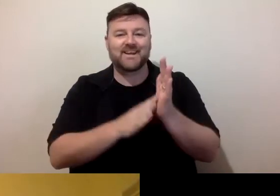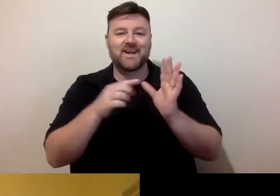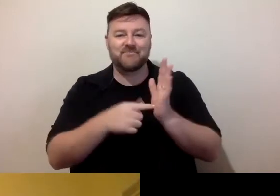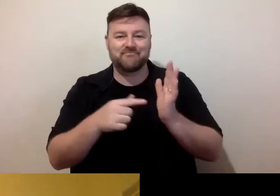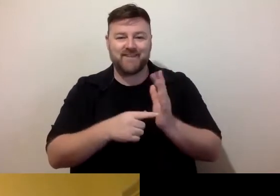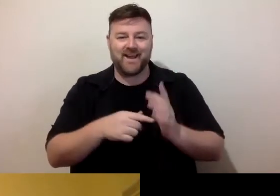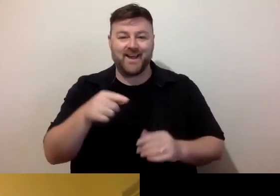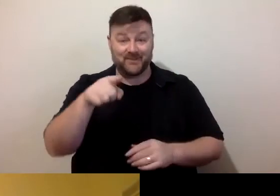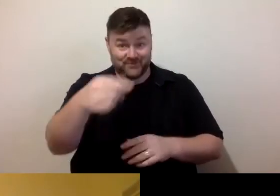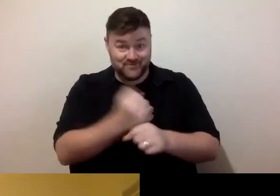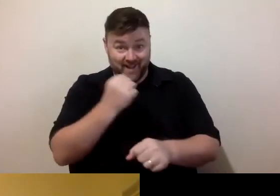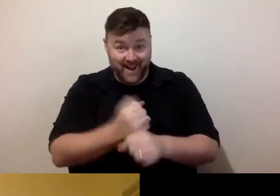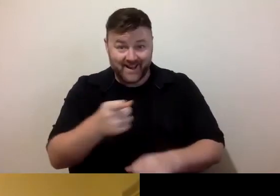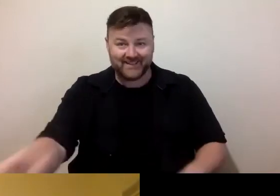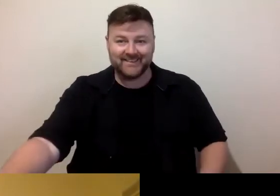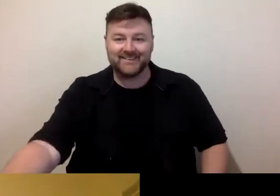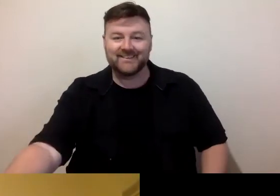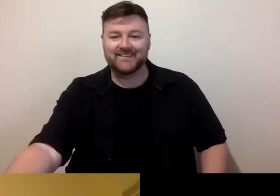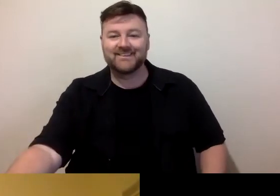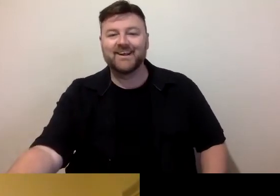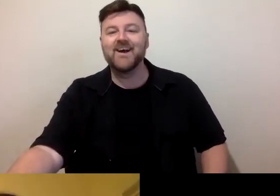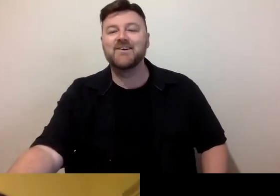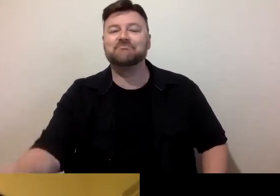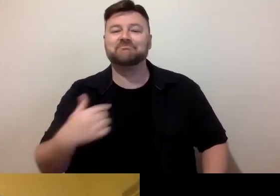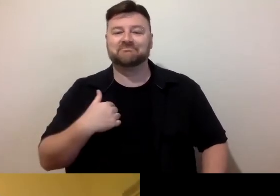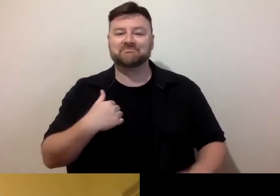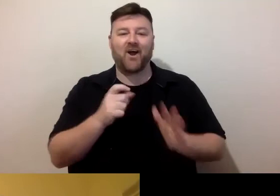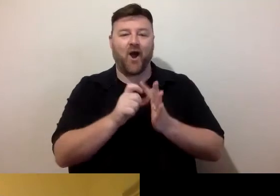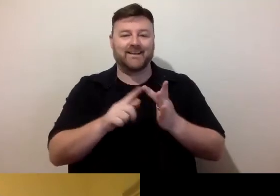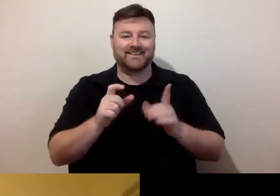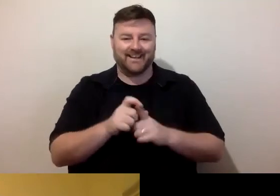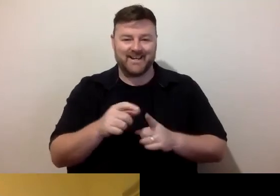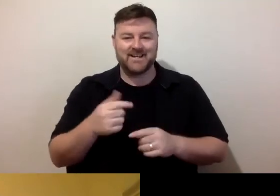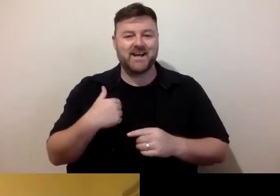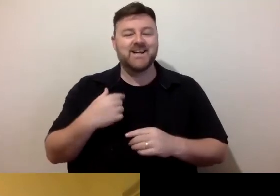You know, I did. Are you proud of them? You know - what I